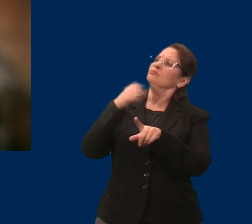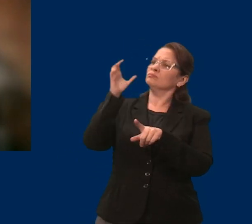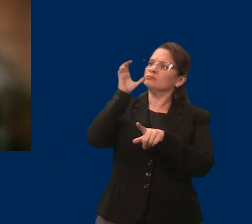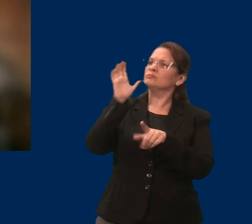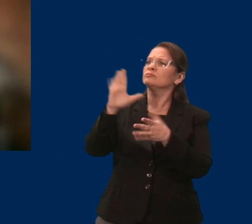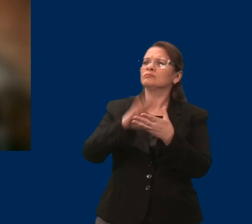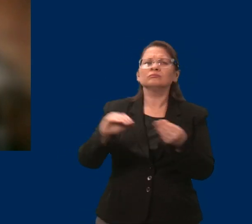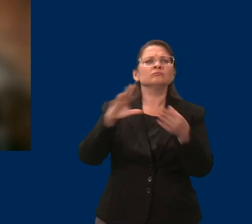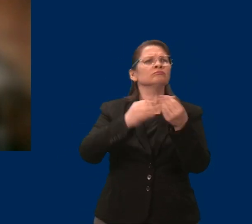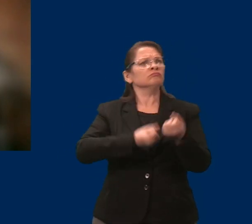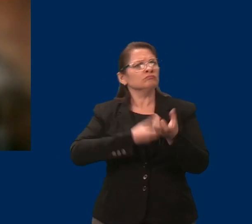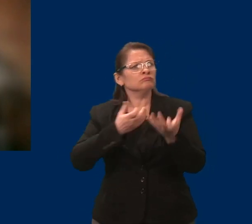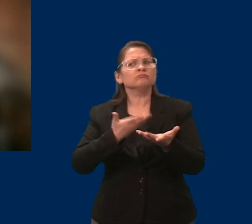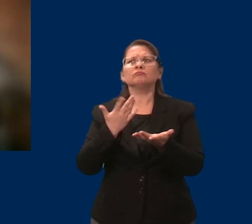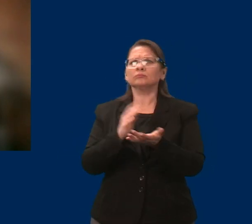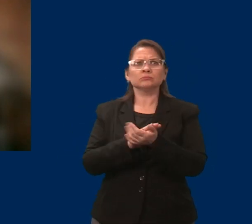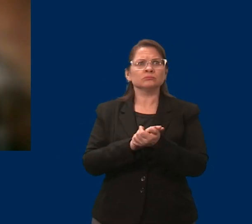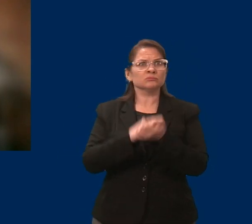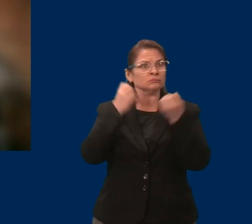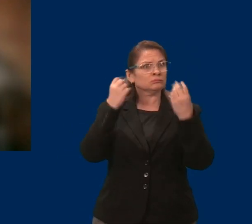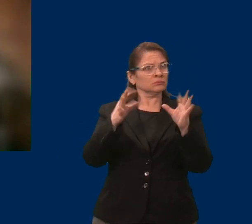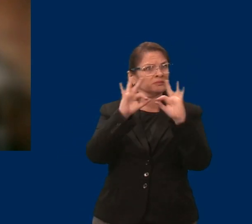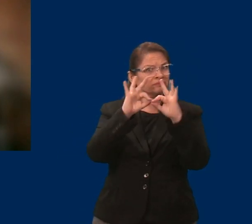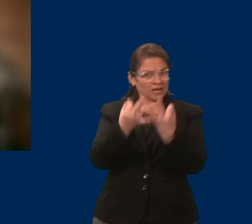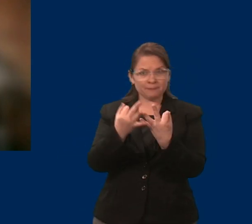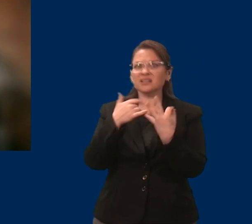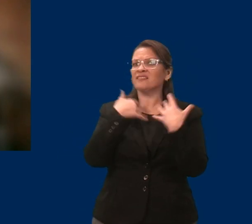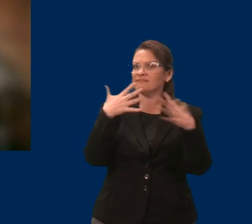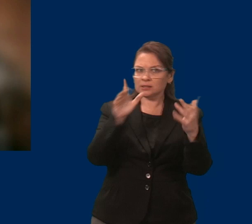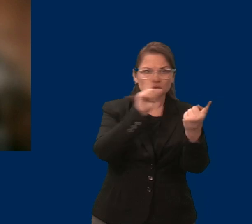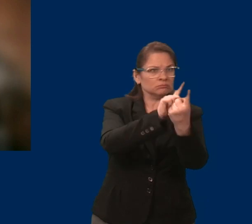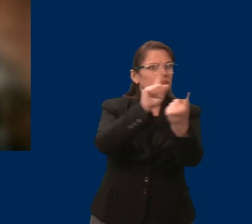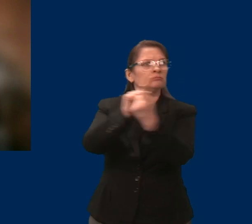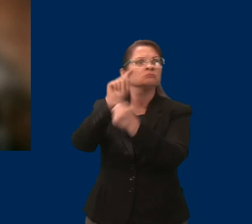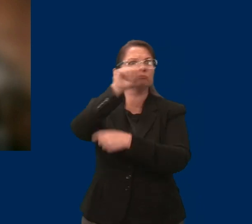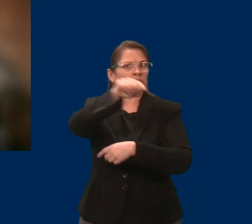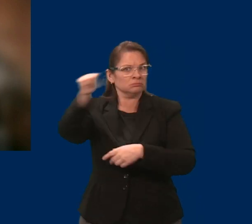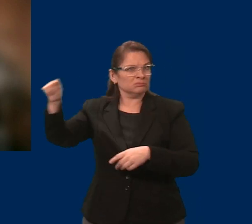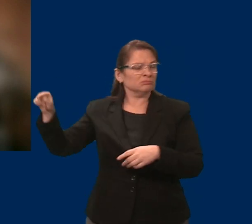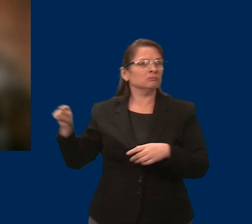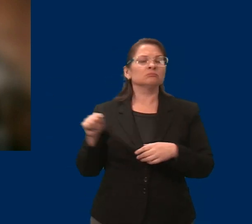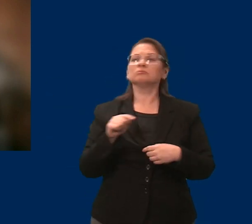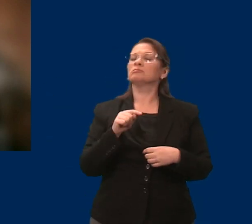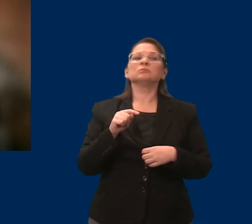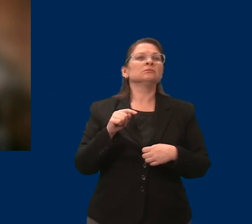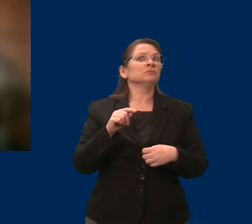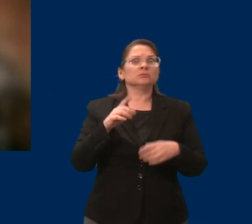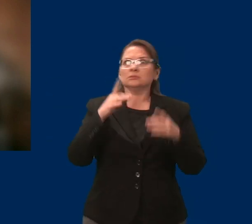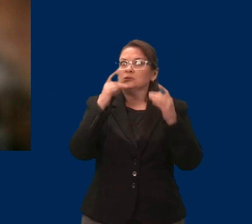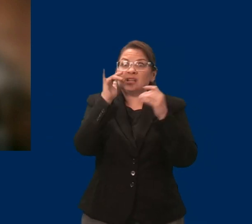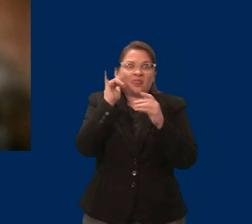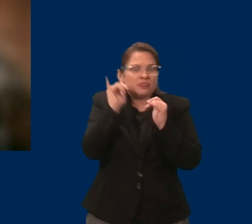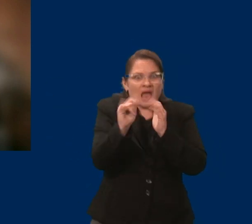just like yours, Anne, every minute that we have an unnecessary delay to getting a child to the correct care